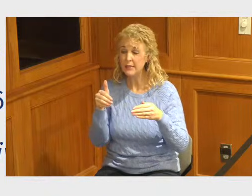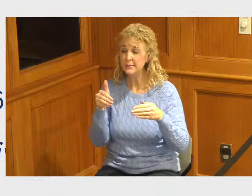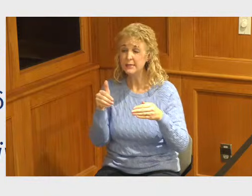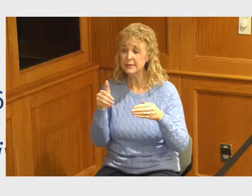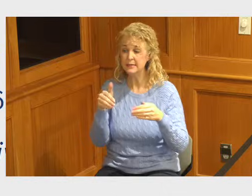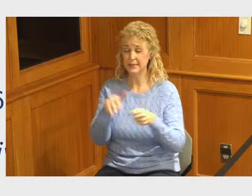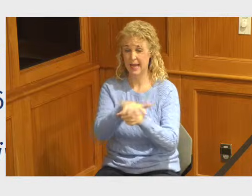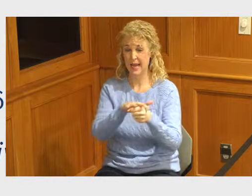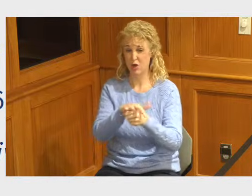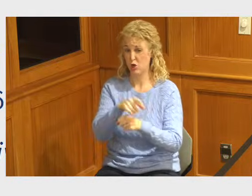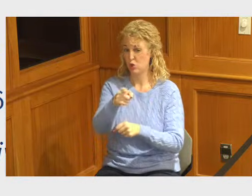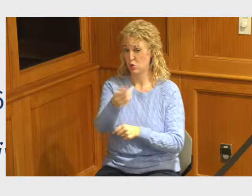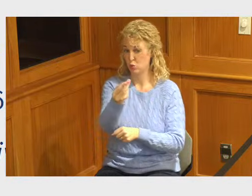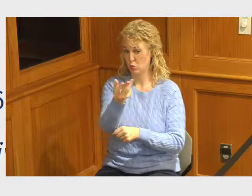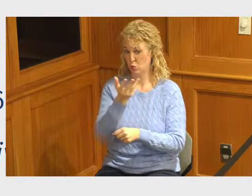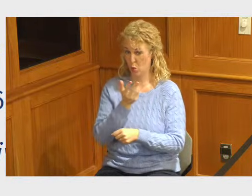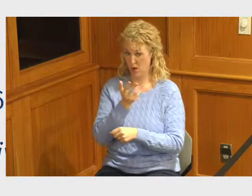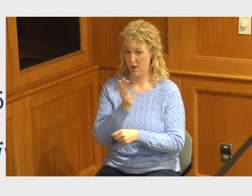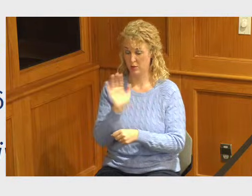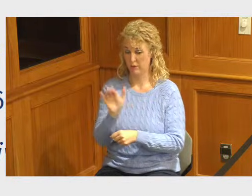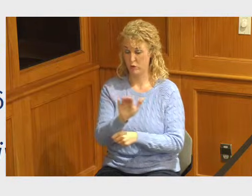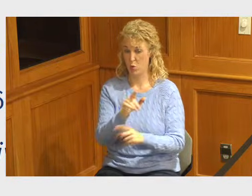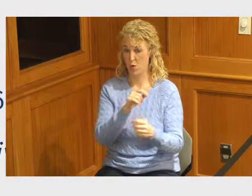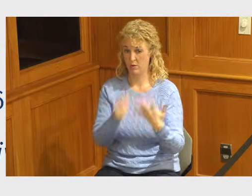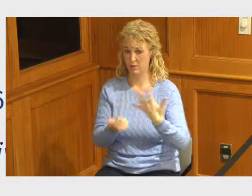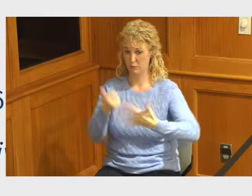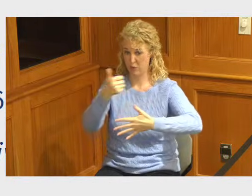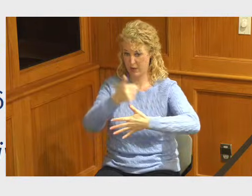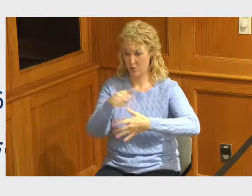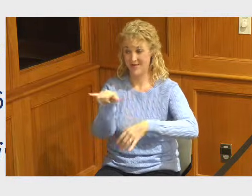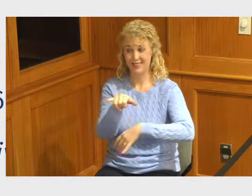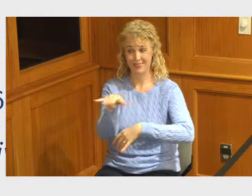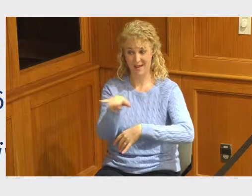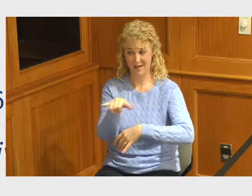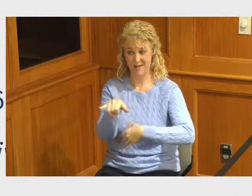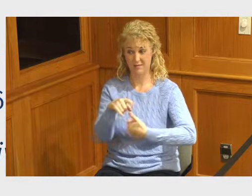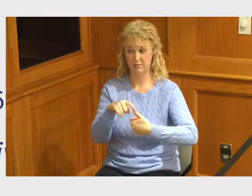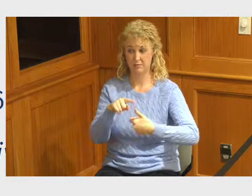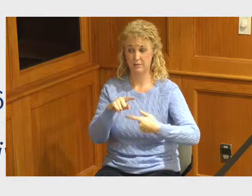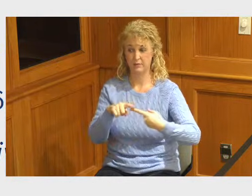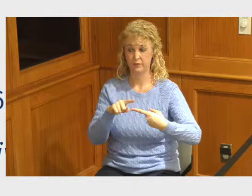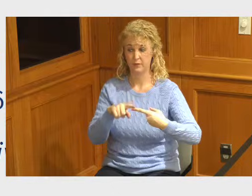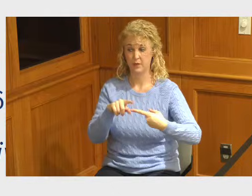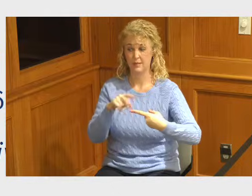areas that you all have made clear are areas of priority that includes the tiny homes initiative